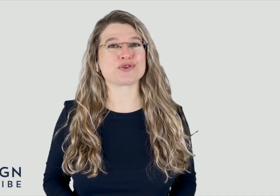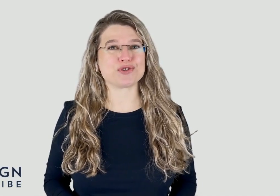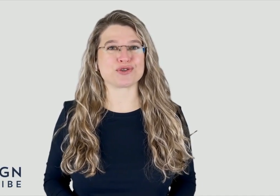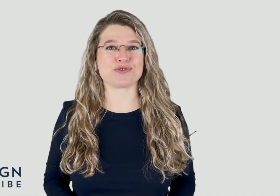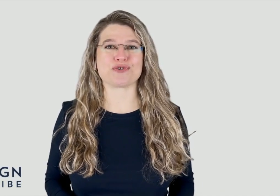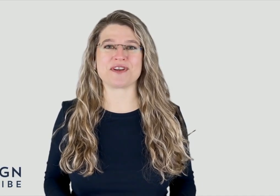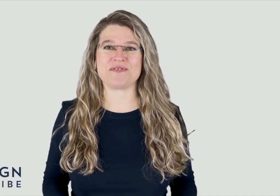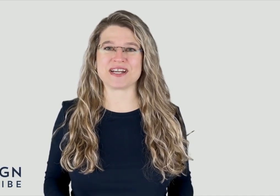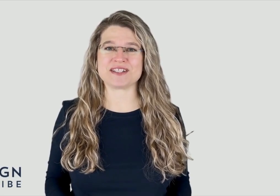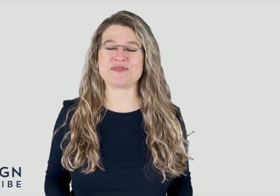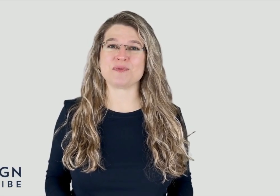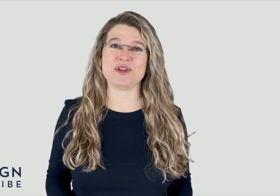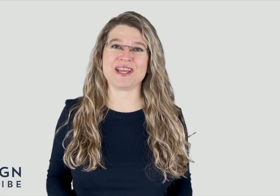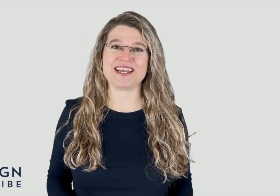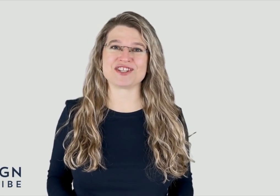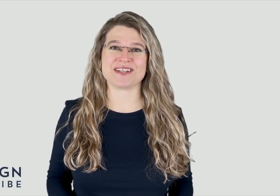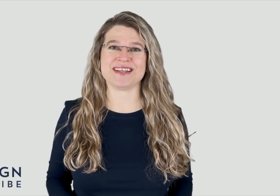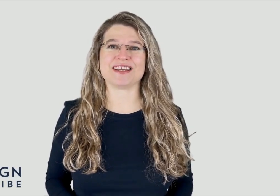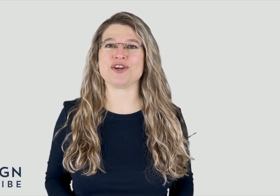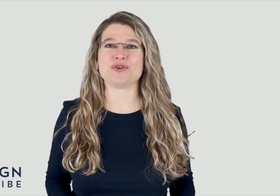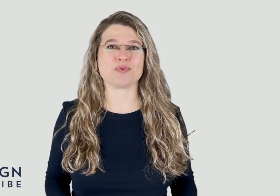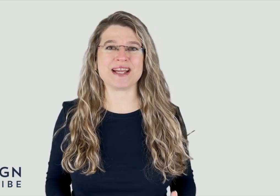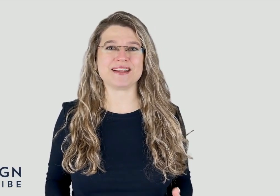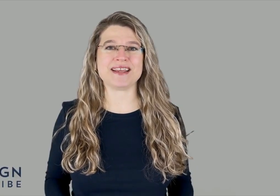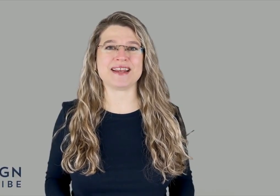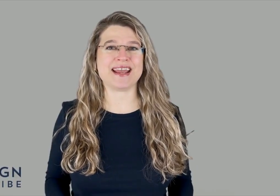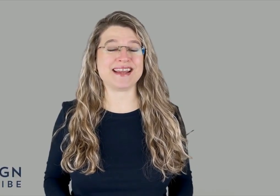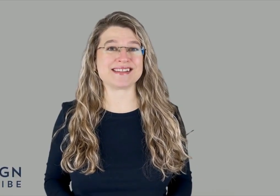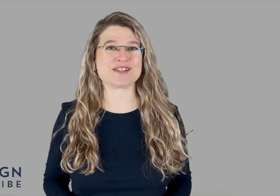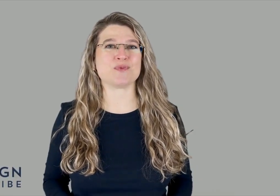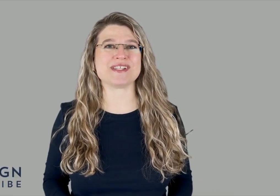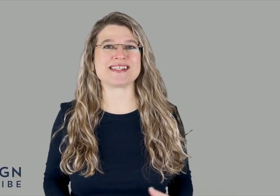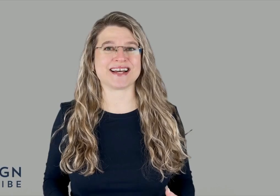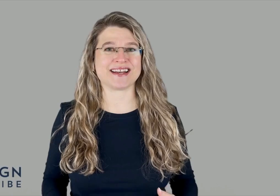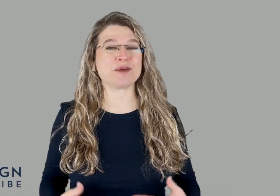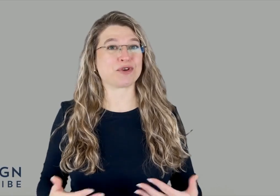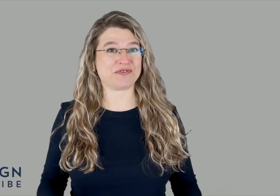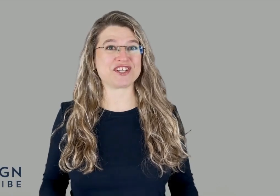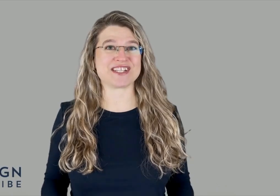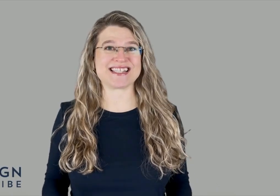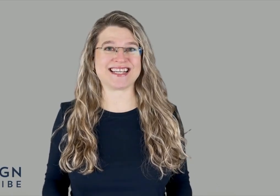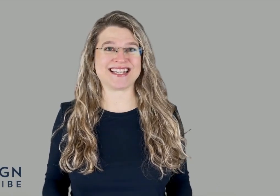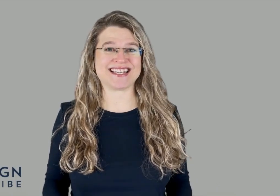crucial for effective communication and can greatly enhance one's signing proficiency.